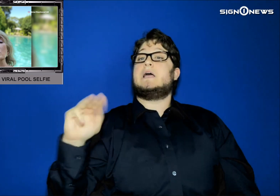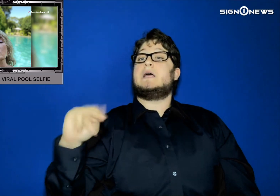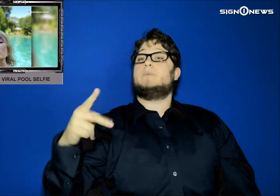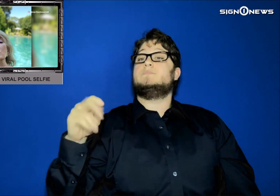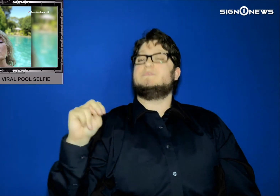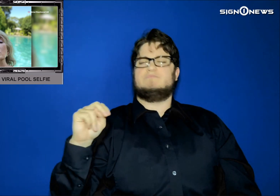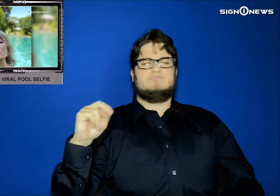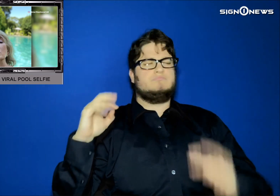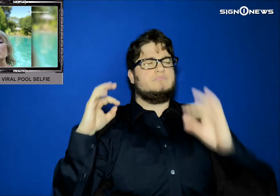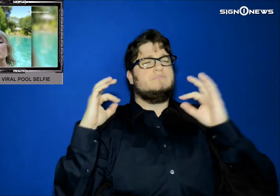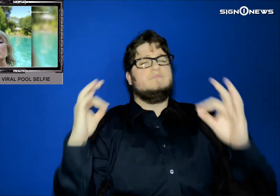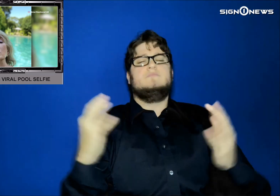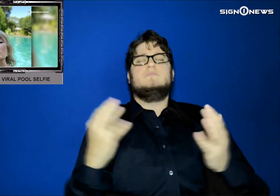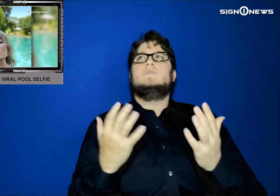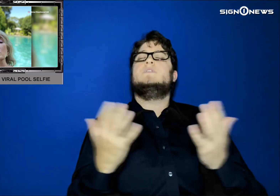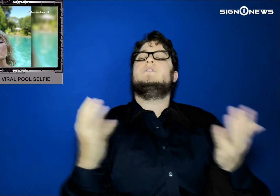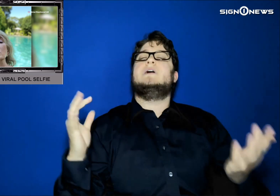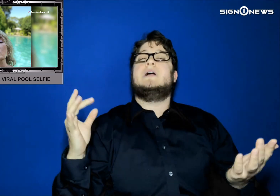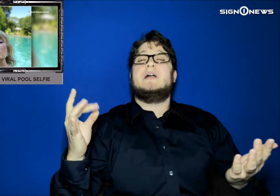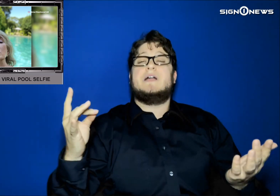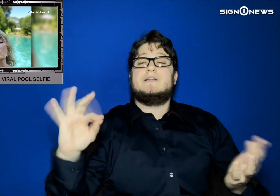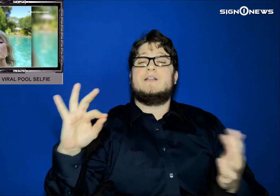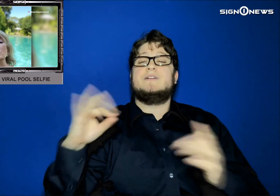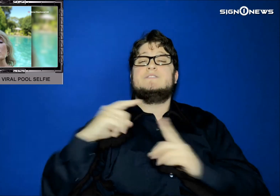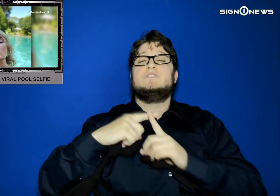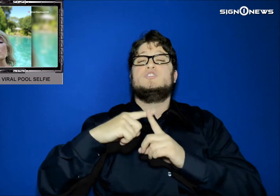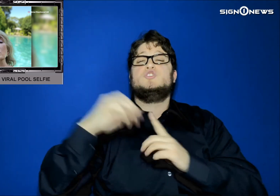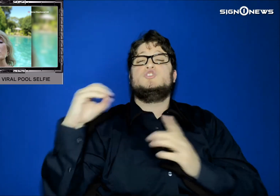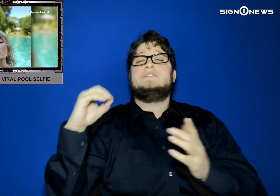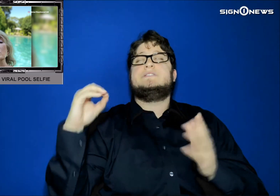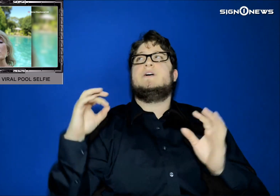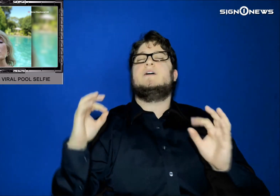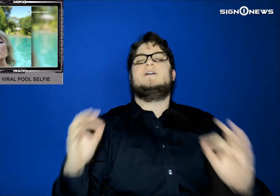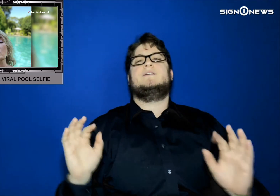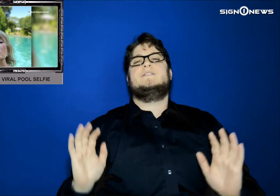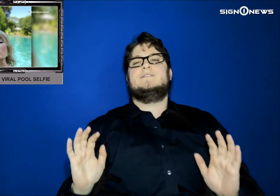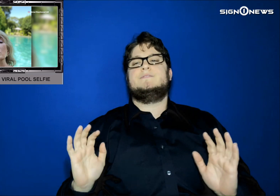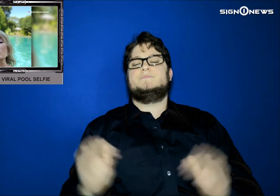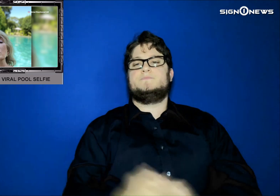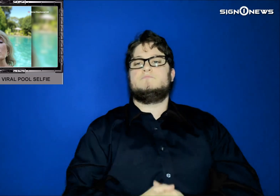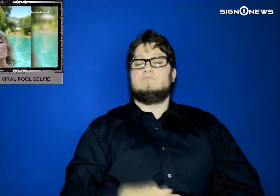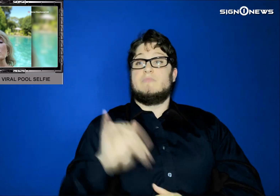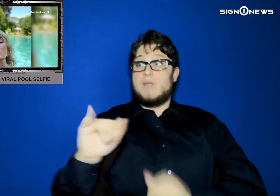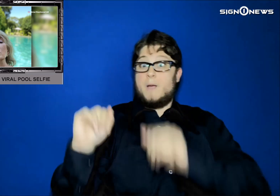Hamptom is the place to be on a 89 degree day!"